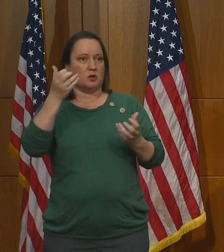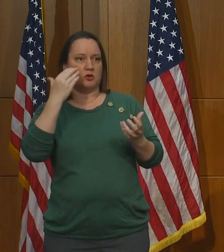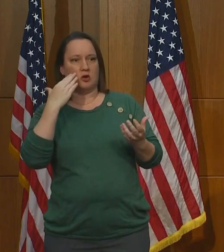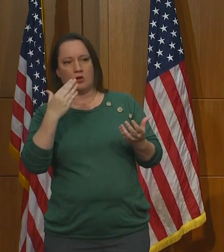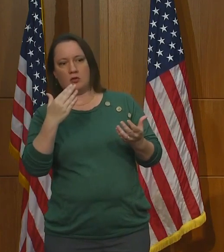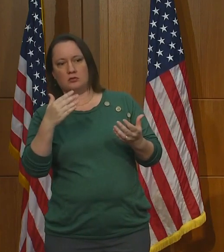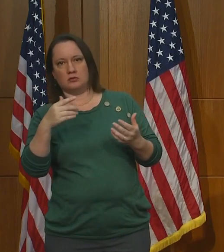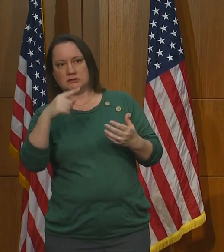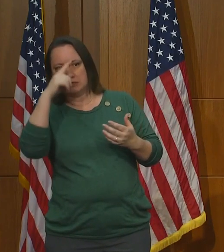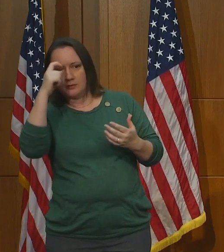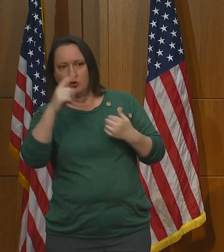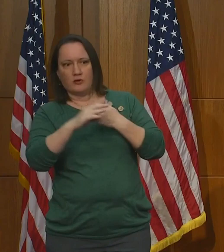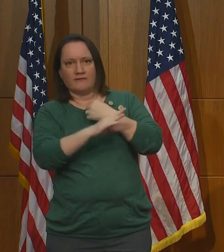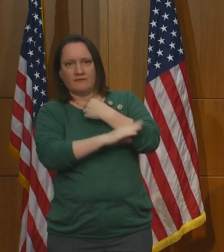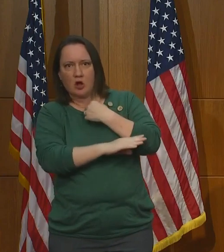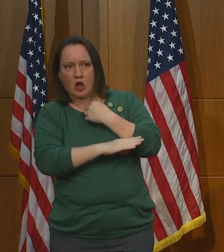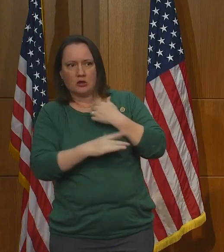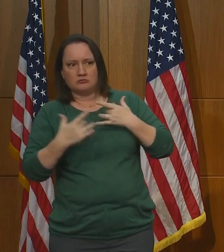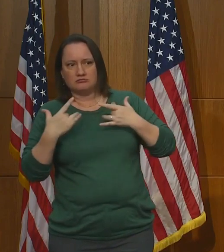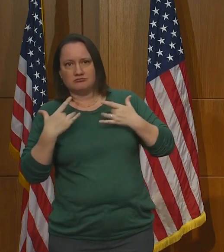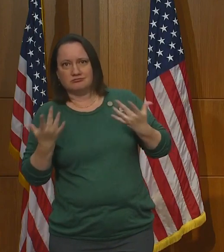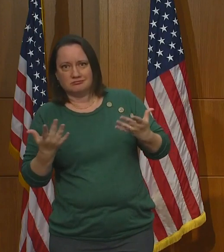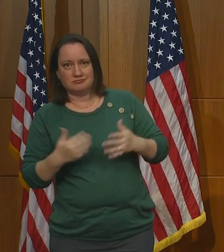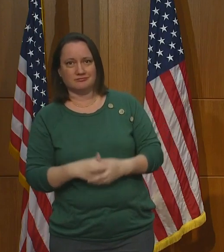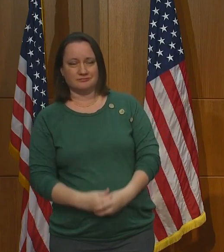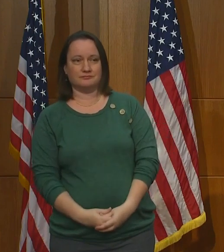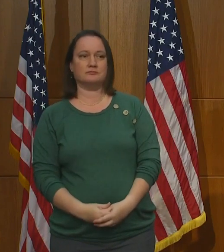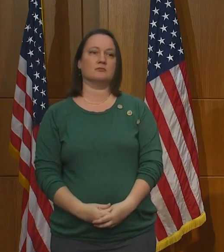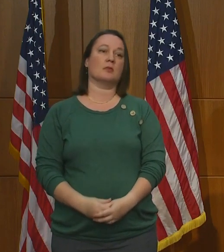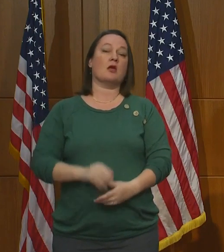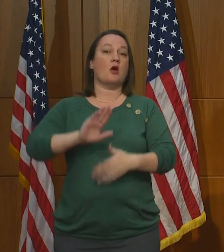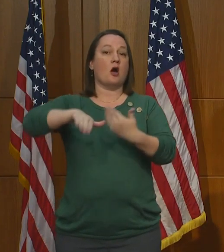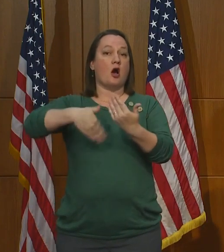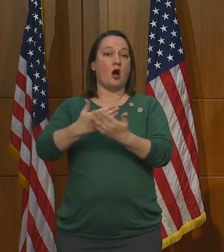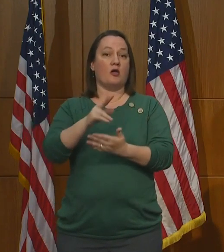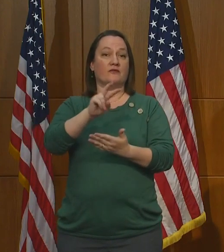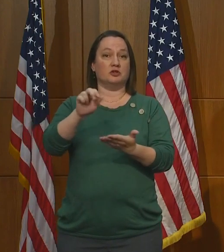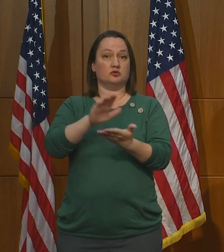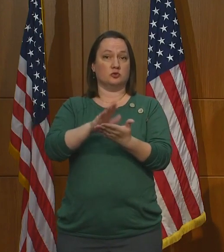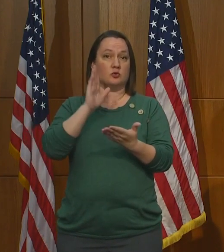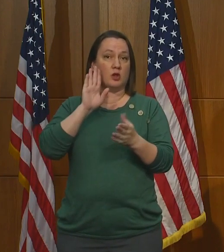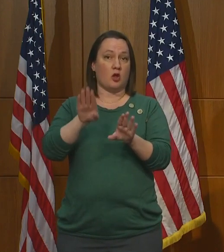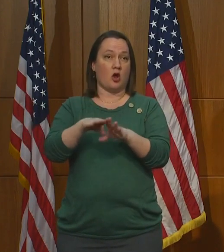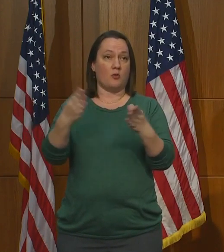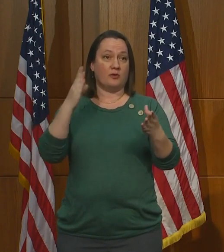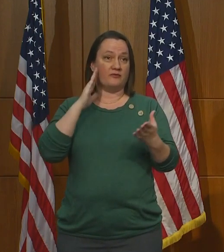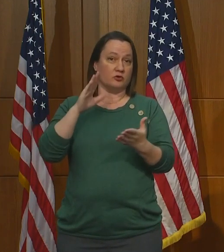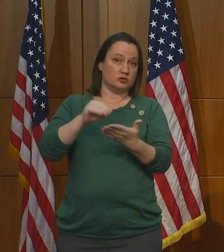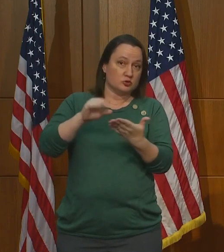WANT TO KNOW WHAT TO EXPECT THIS SUMMER AND IN THE FALL. TO